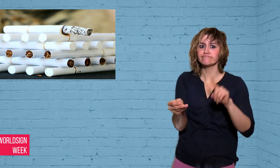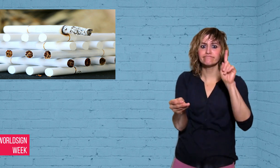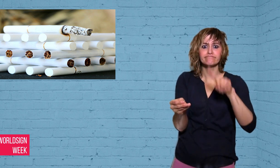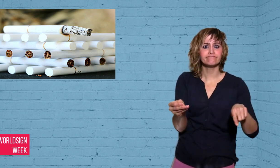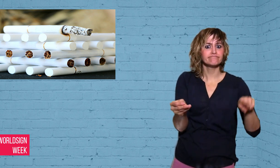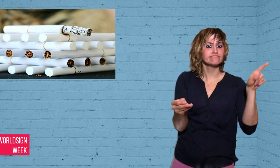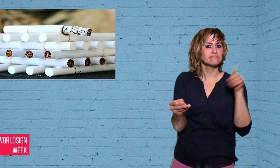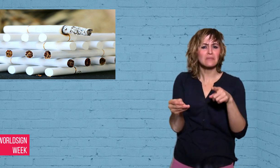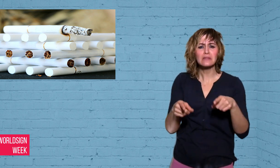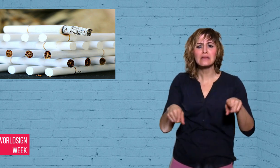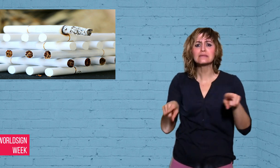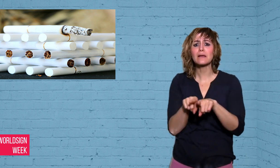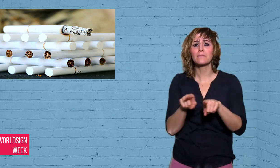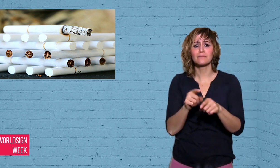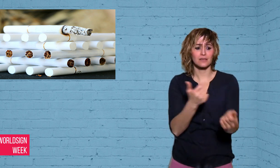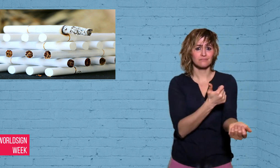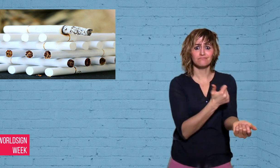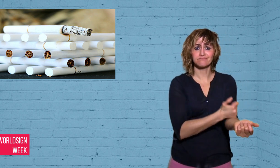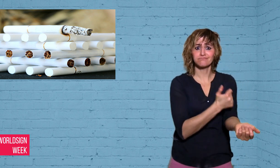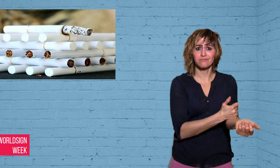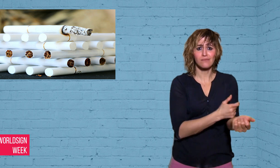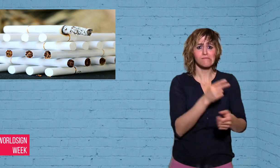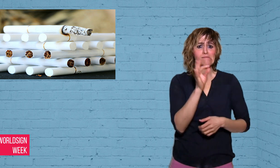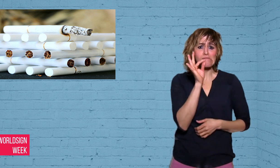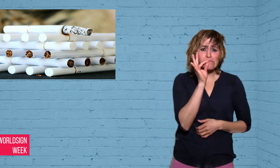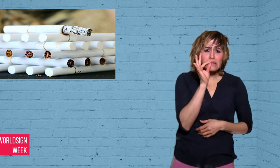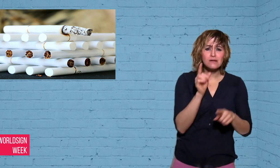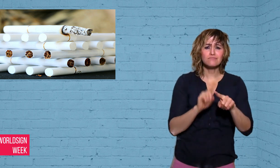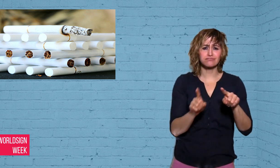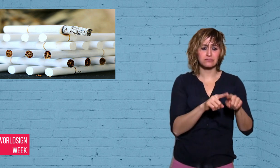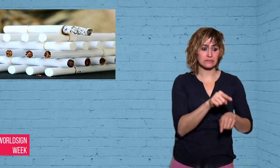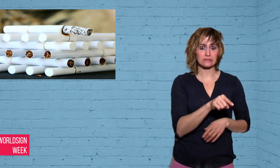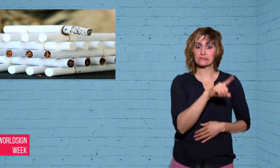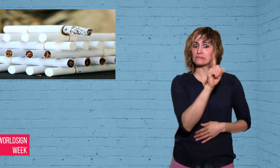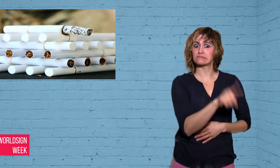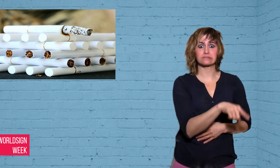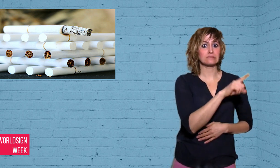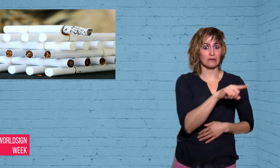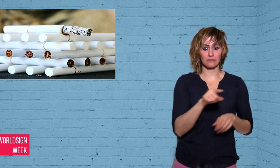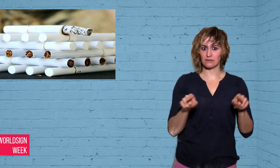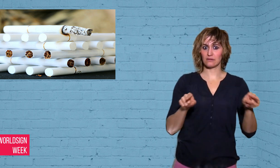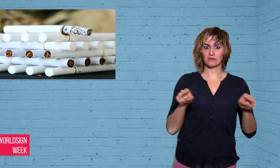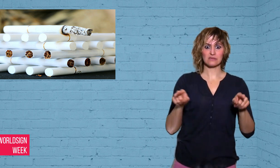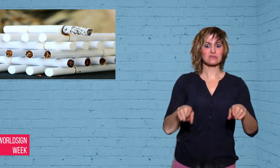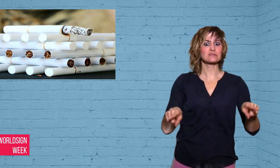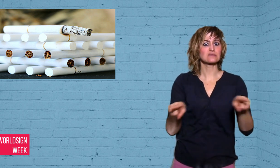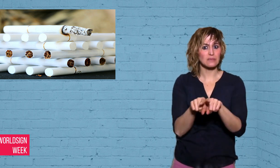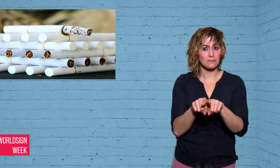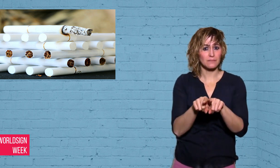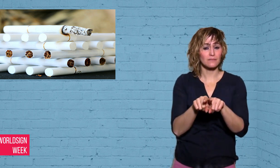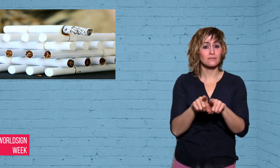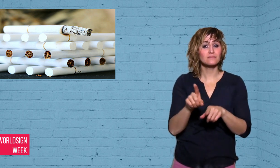Buying tobacco would be as bad as